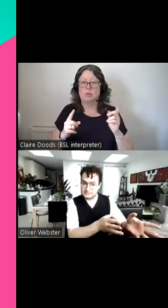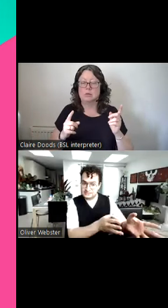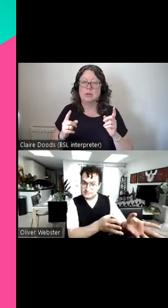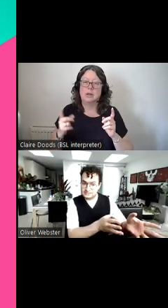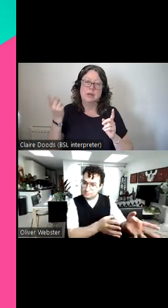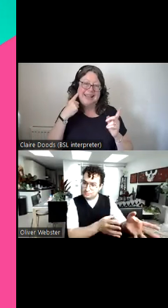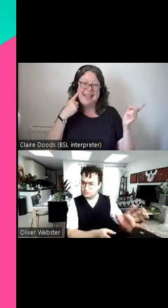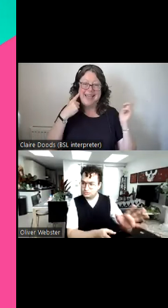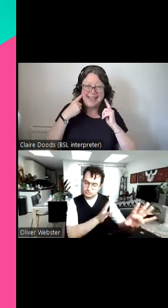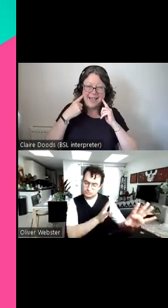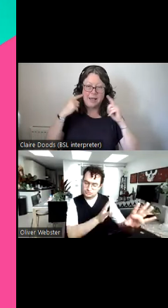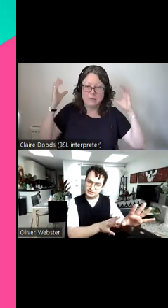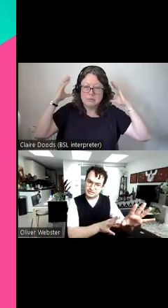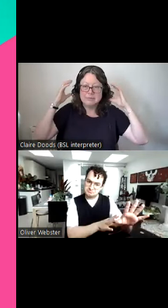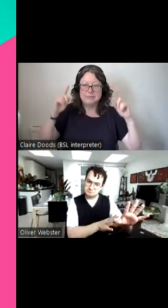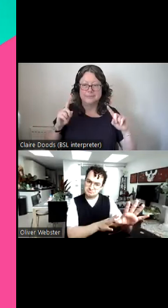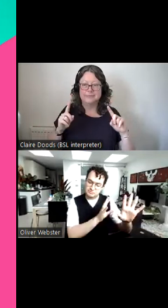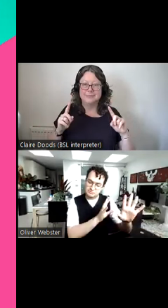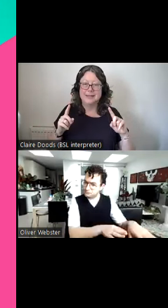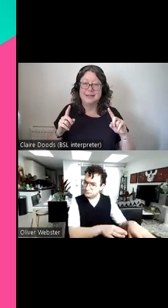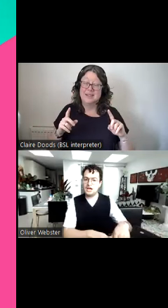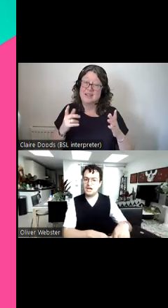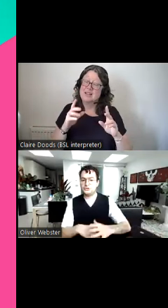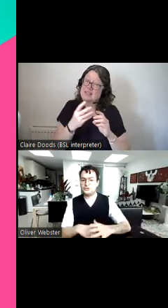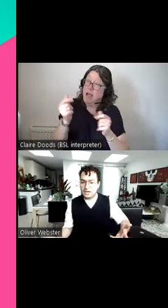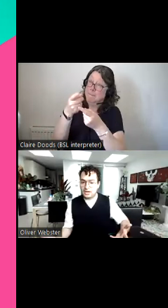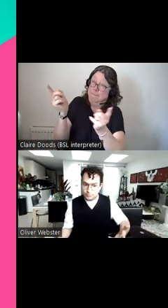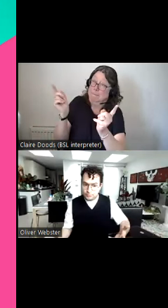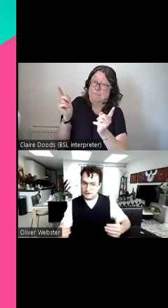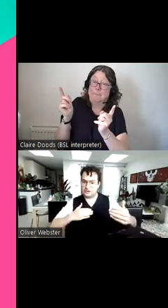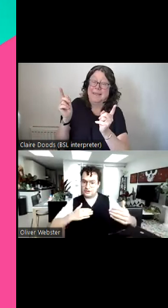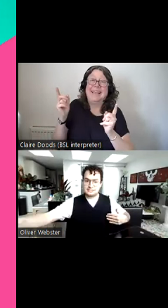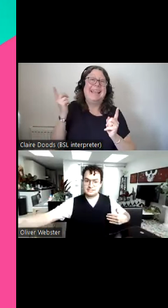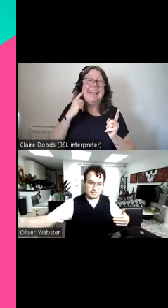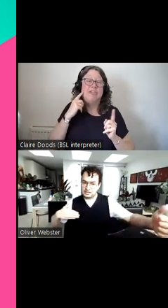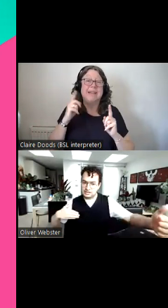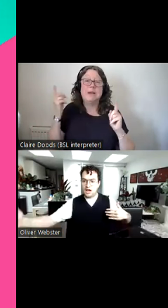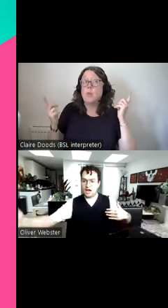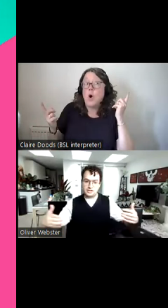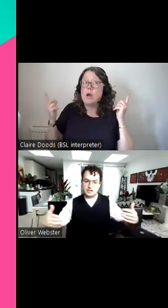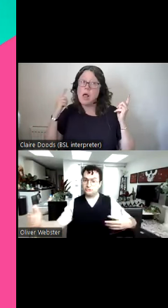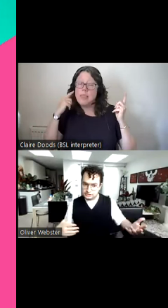but they're the same in this example, so that's not really important. You do get people who have very distinct differences.